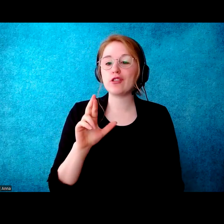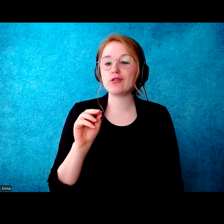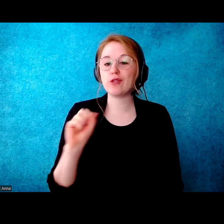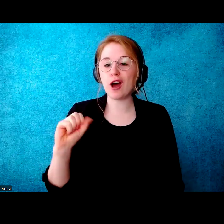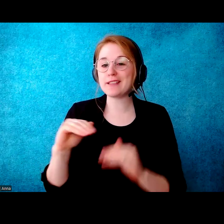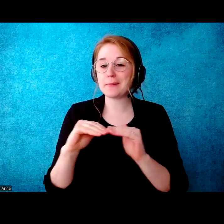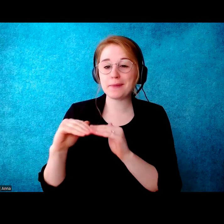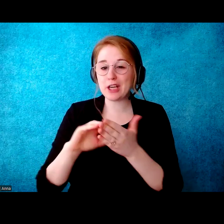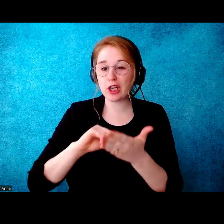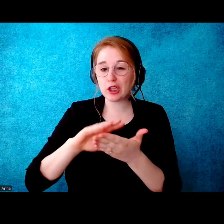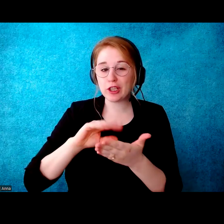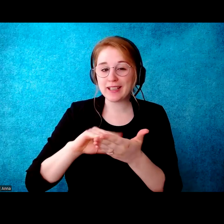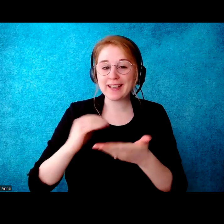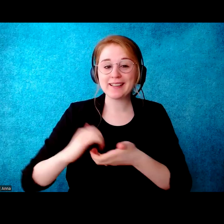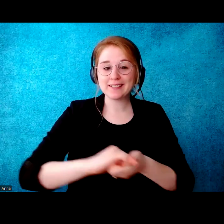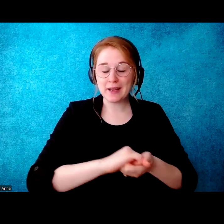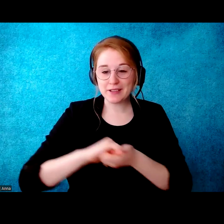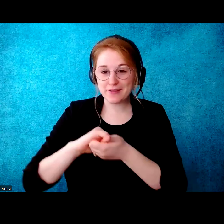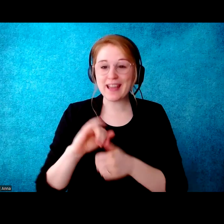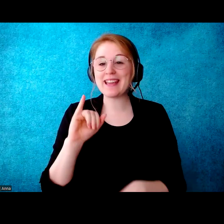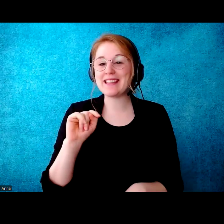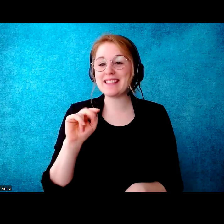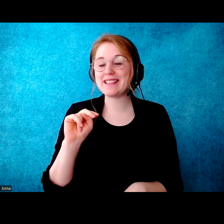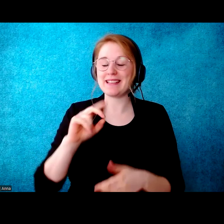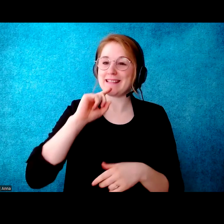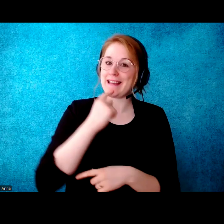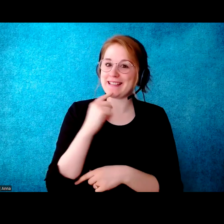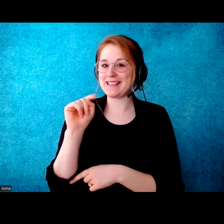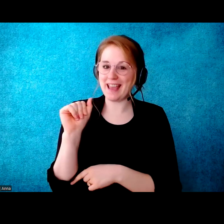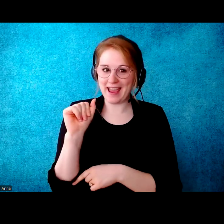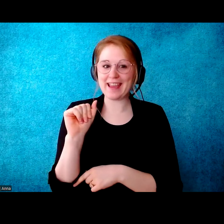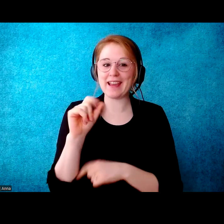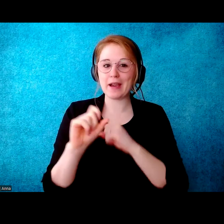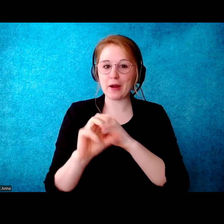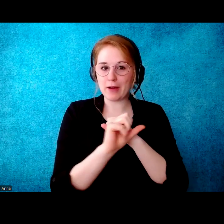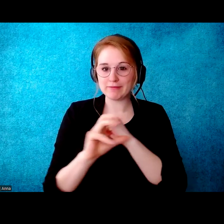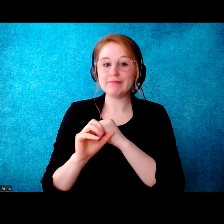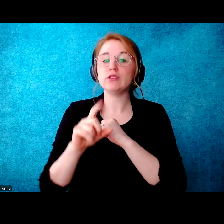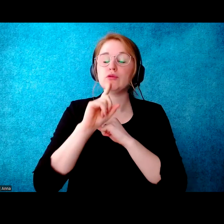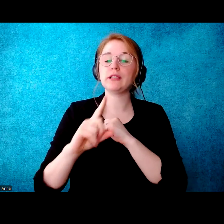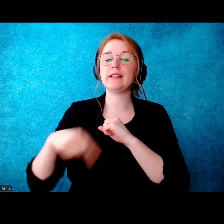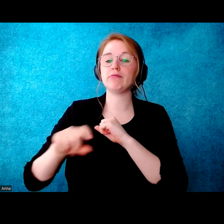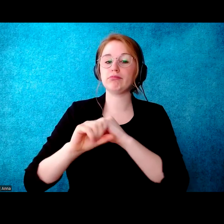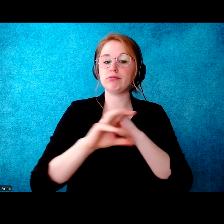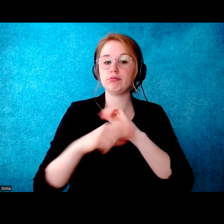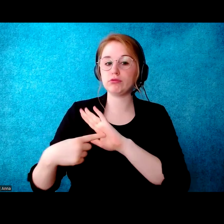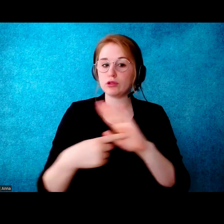and intensive TA state's webinar using marketing campaigns to expand and advance the direct care workforce,